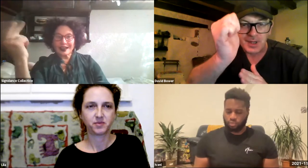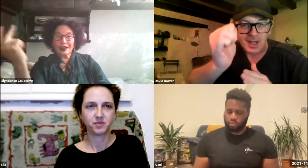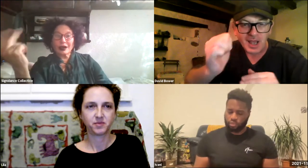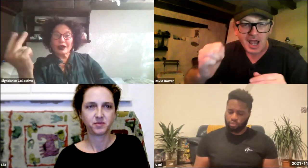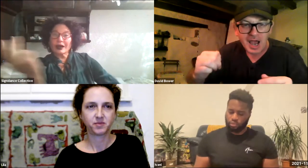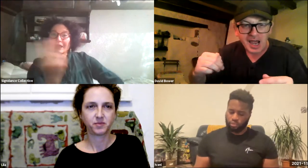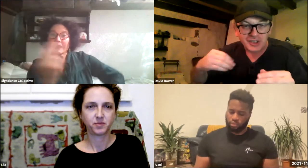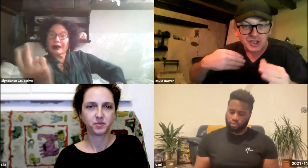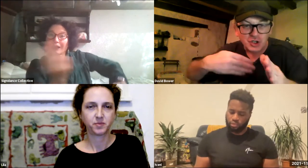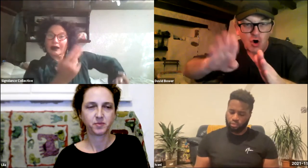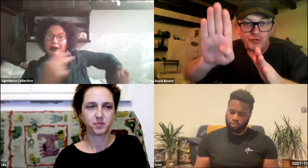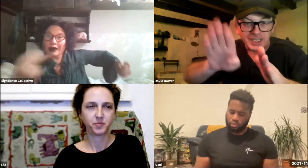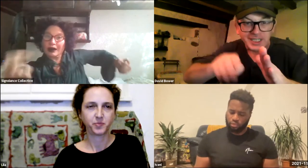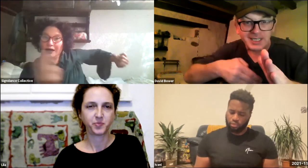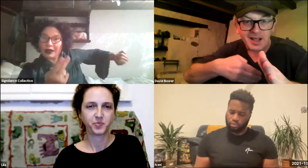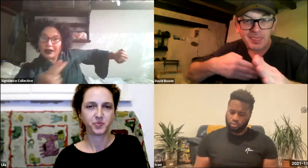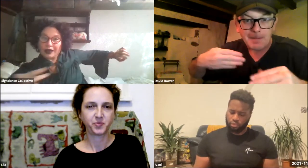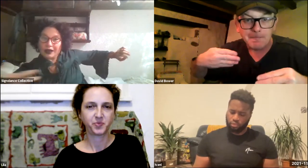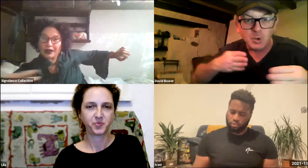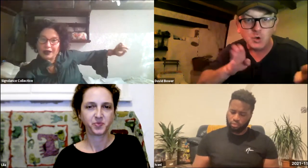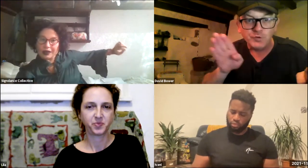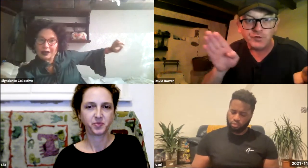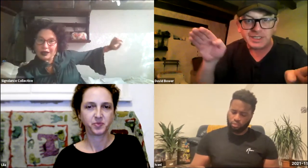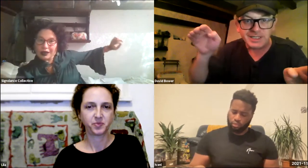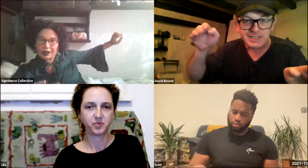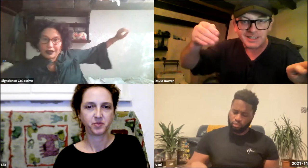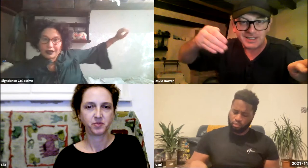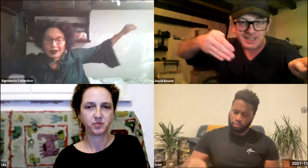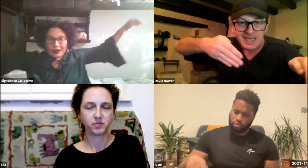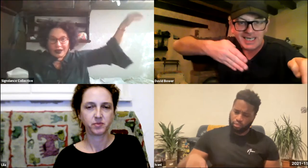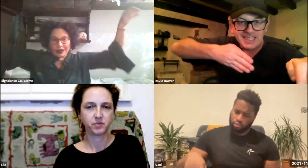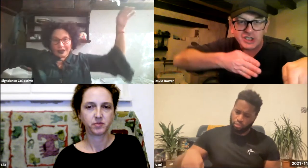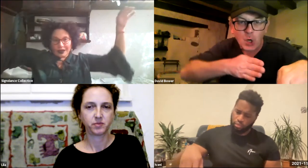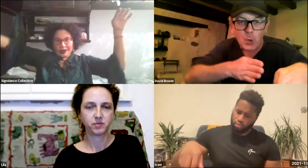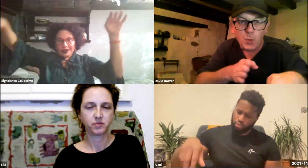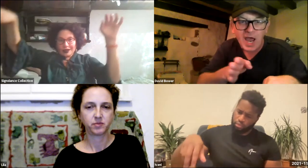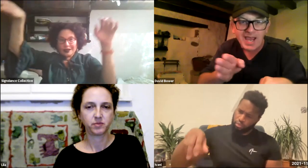related because the serpent represents